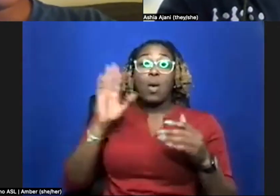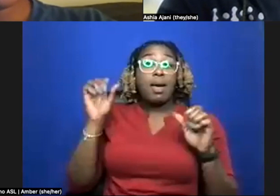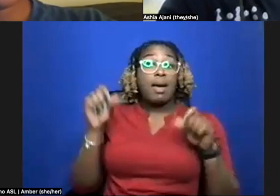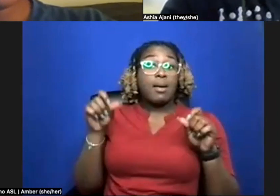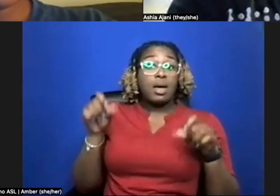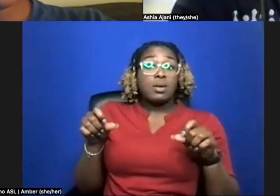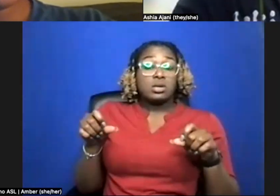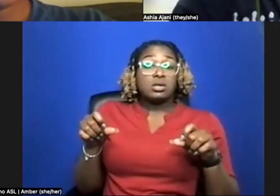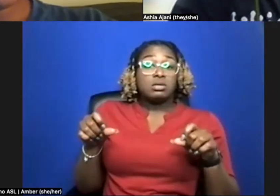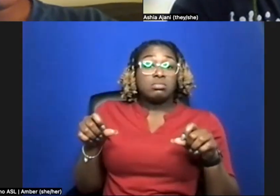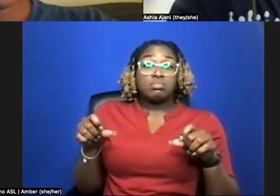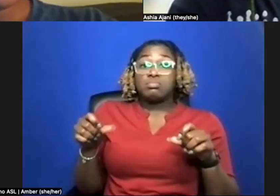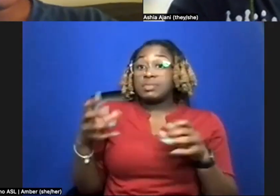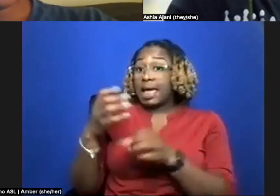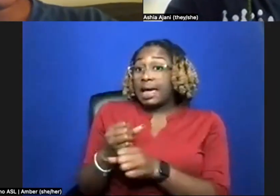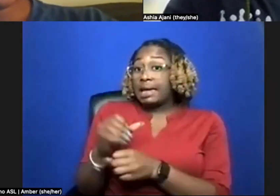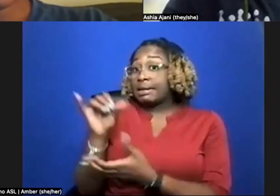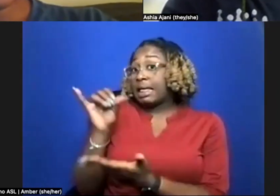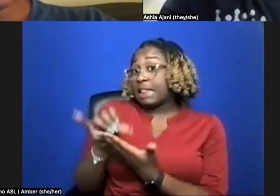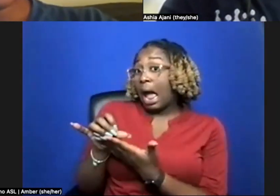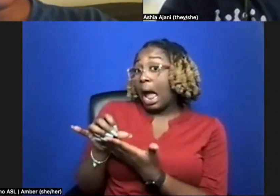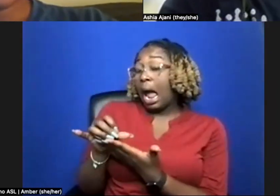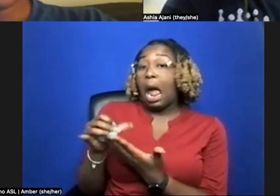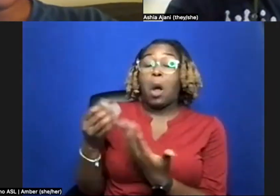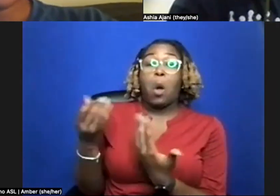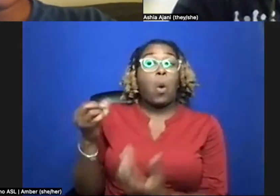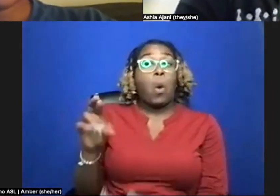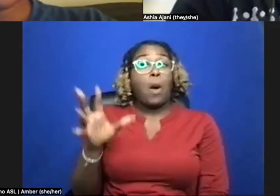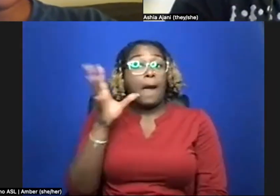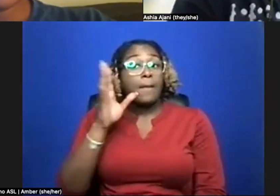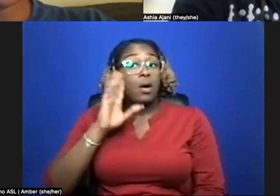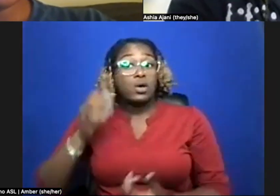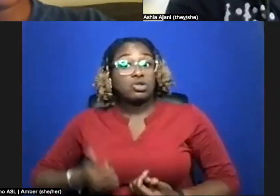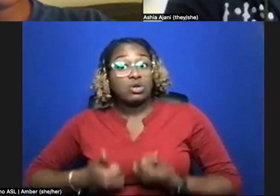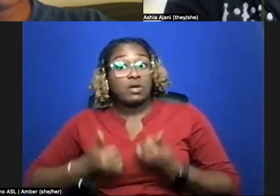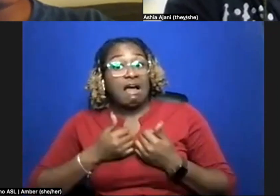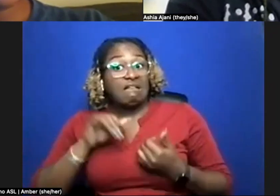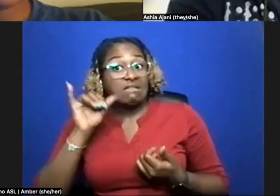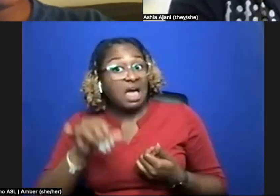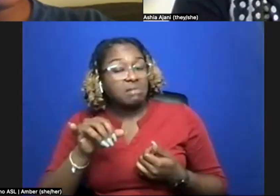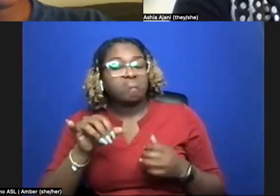get this or am I--is like, Is my mom going to survive that and I think one thing that